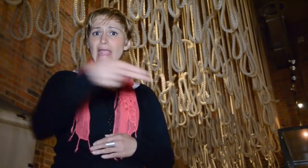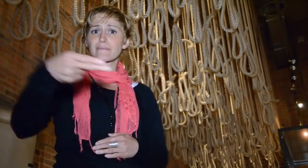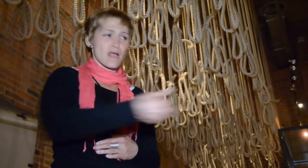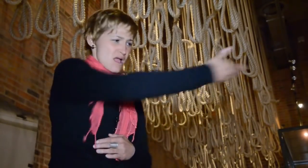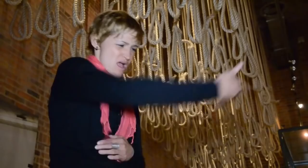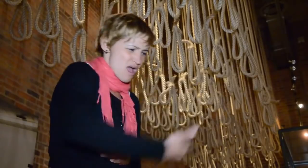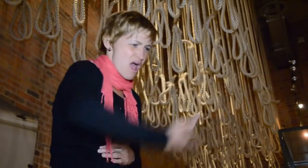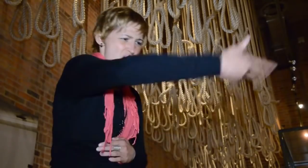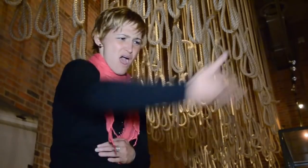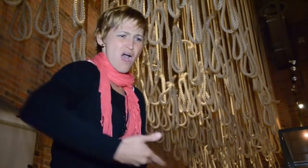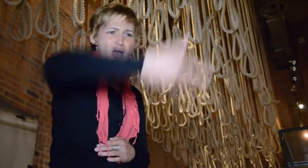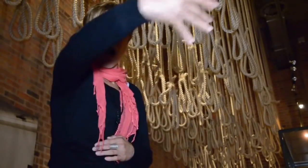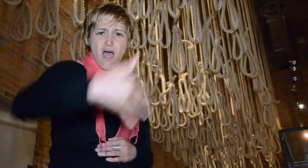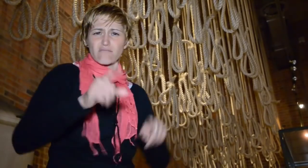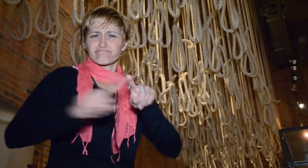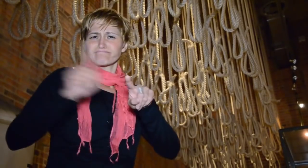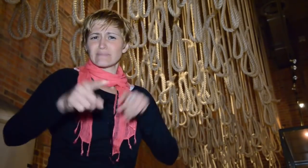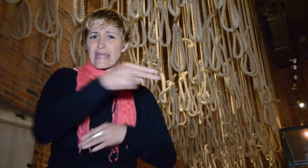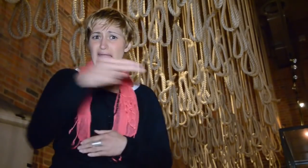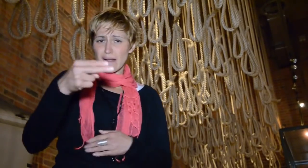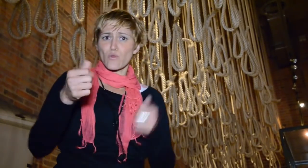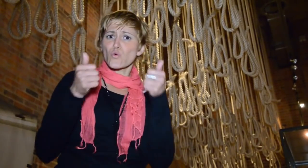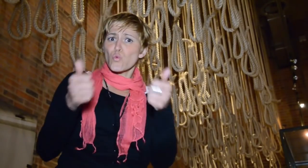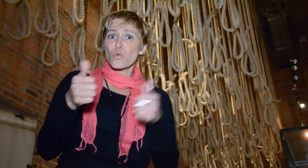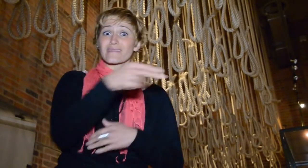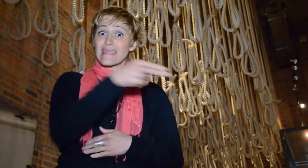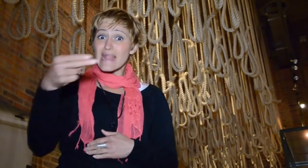There is a monument with a list of